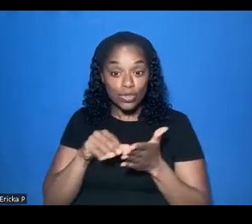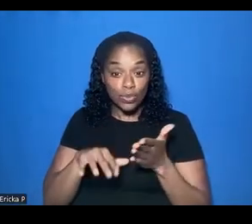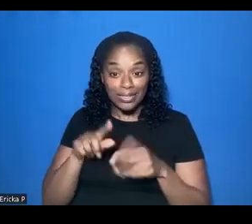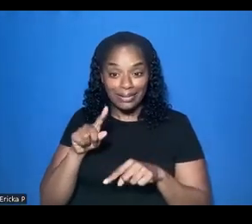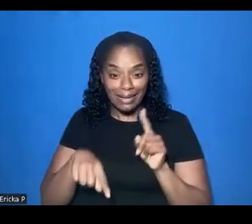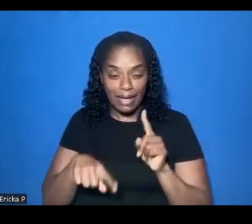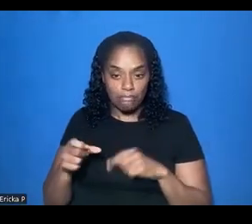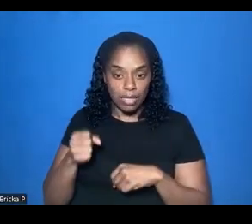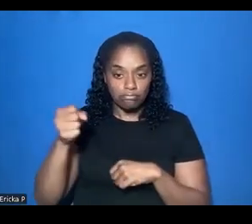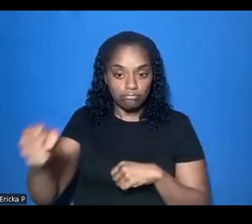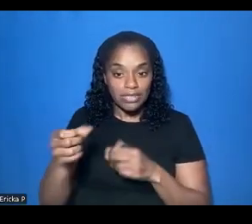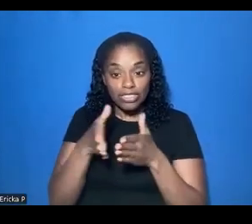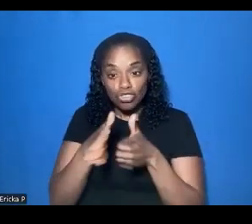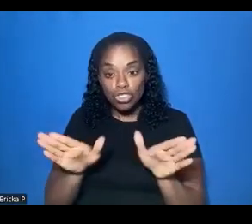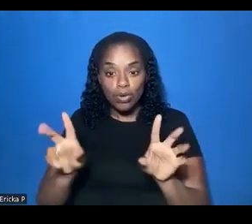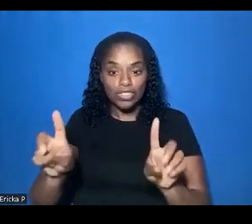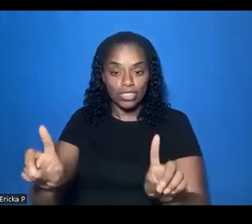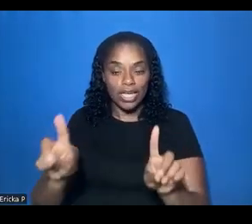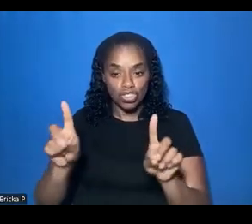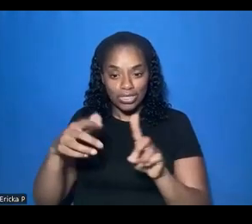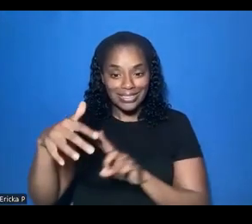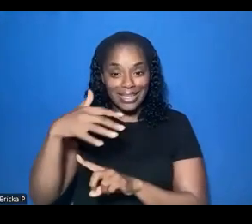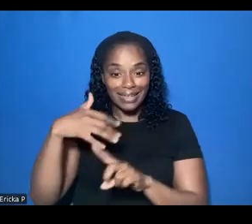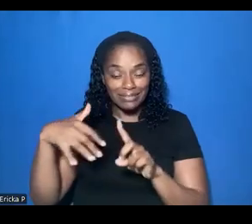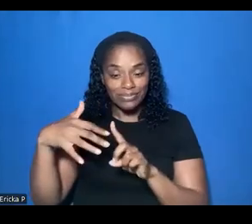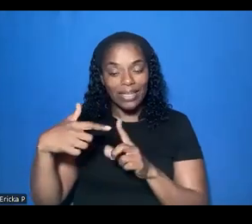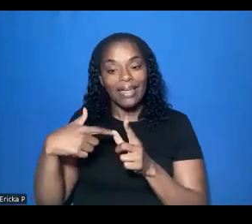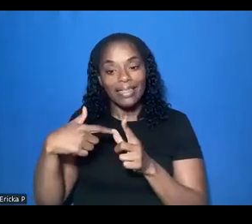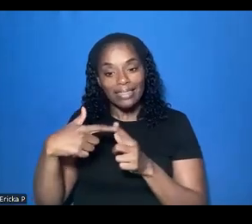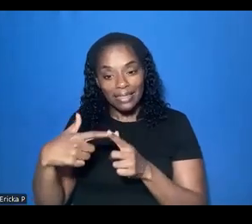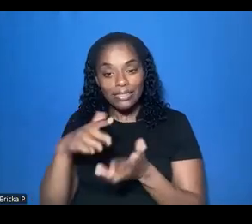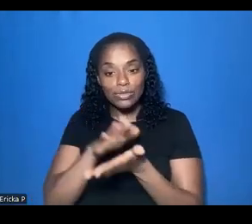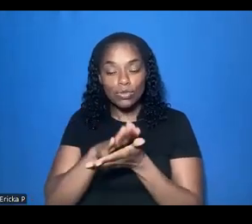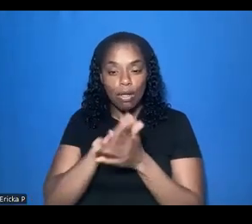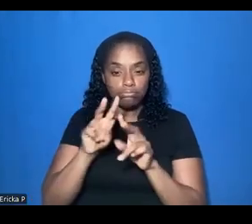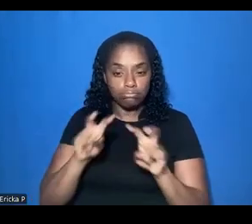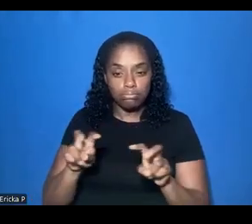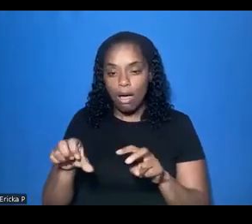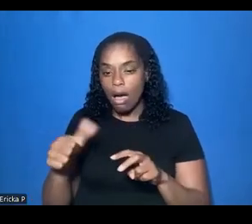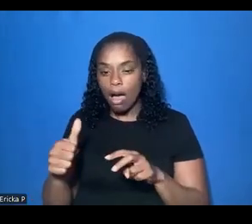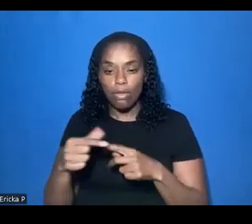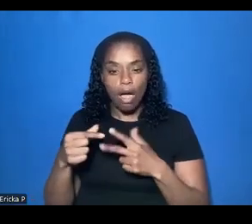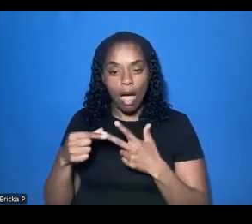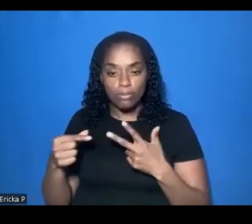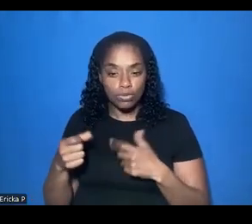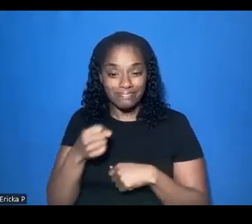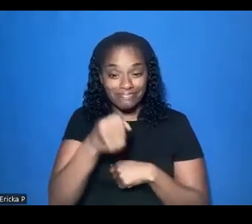be placed in a general ed, setting, they have to look at alternative placements such as Special Day